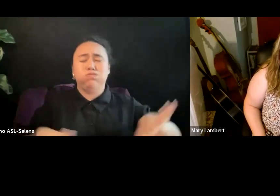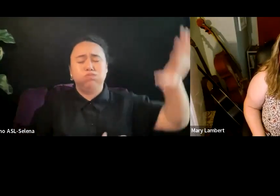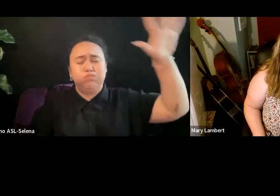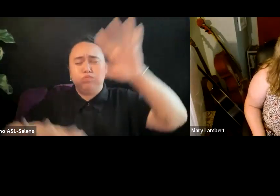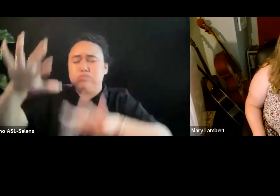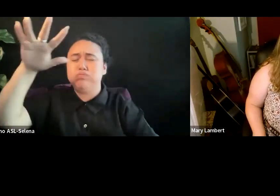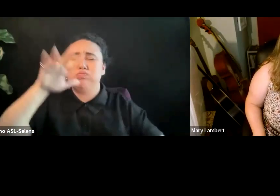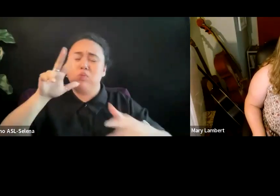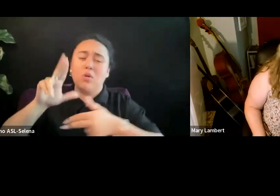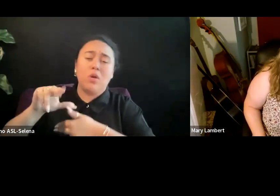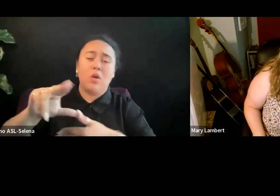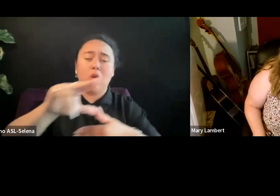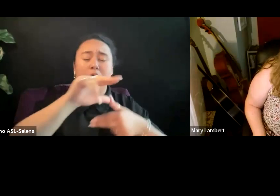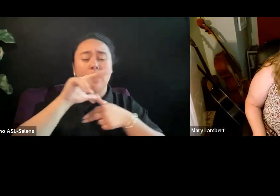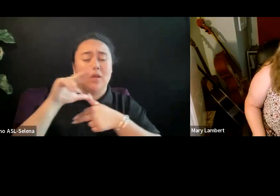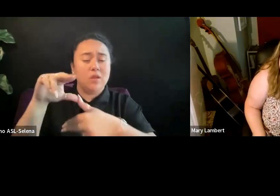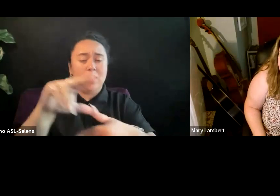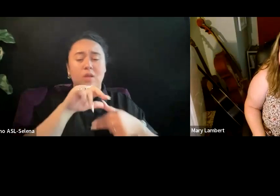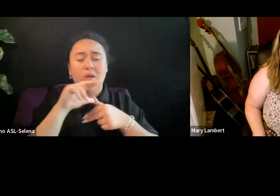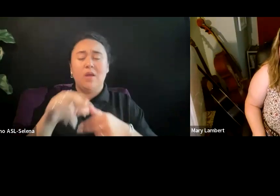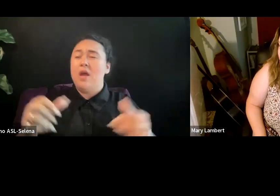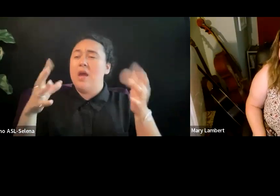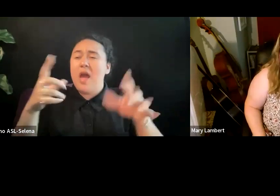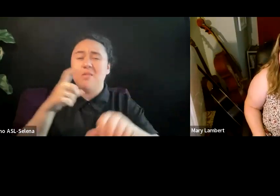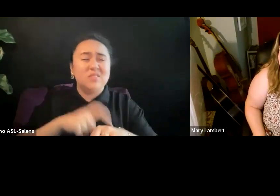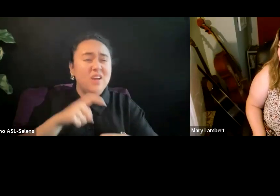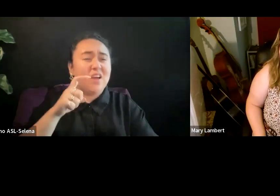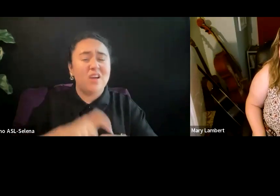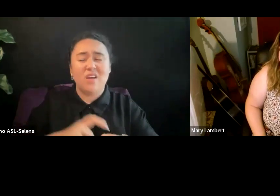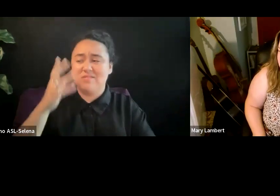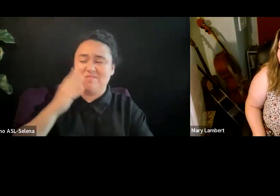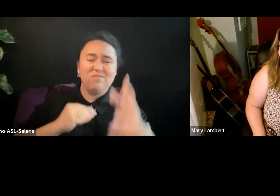Cain How many times the bell did break?